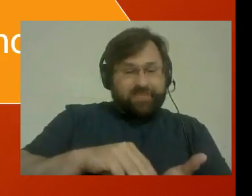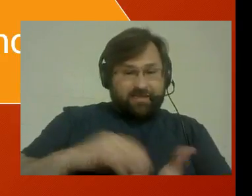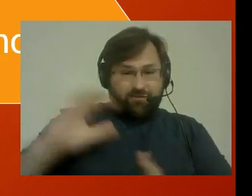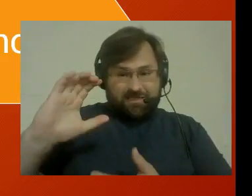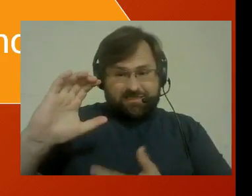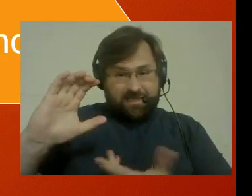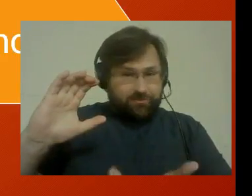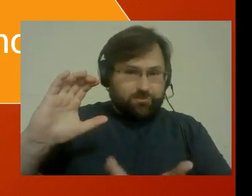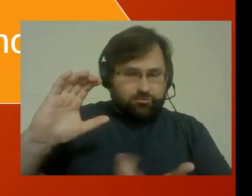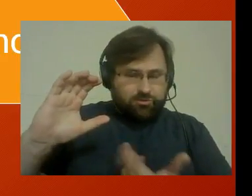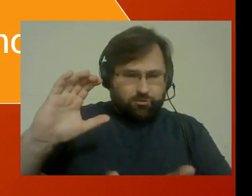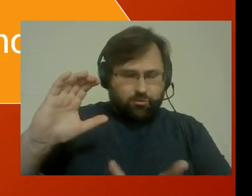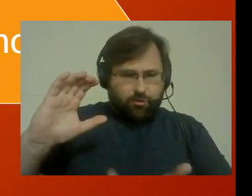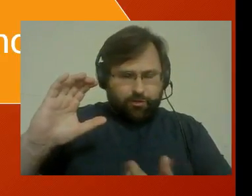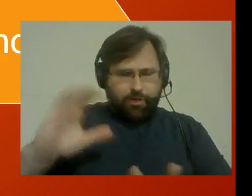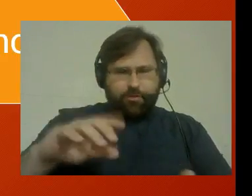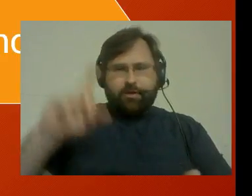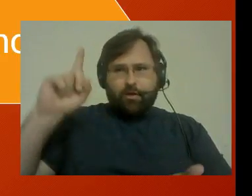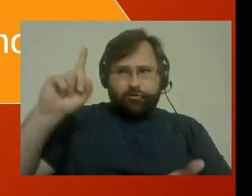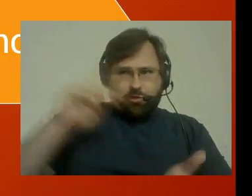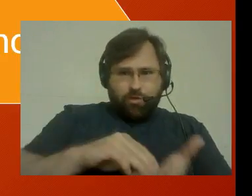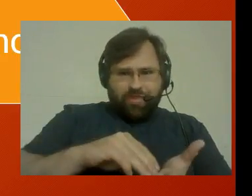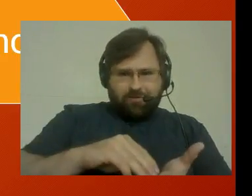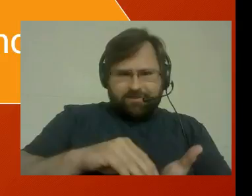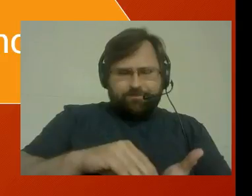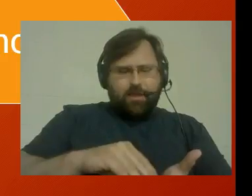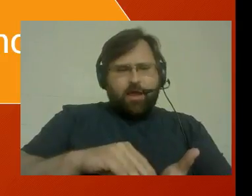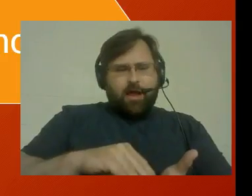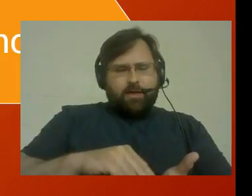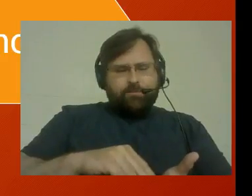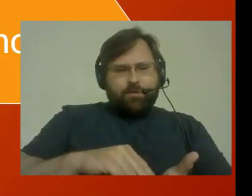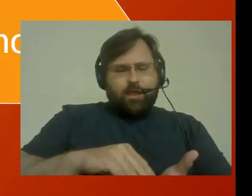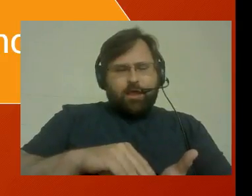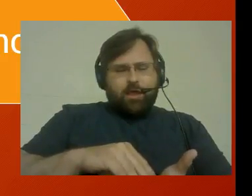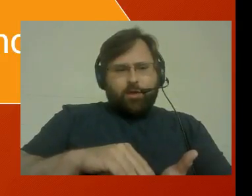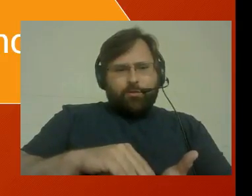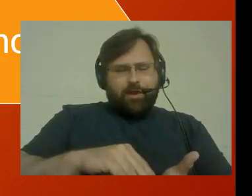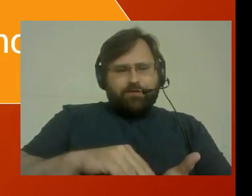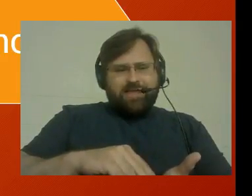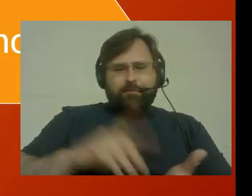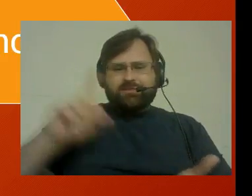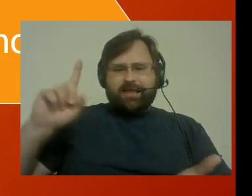just like in French C was the word 100 so 1000 but over time you'll see that